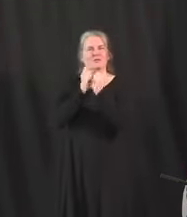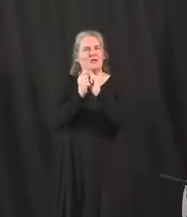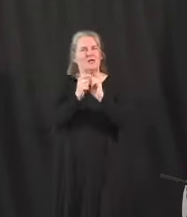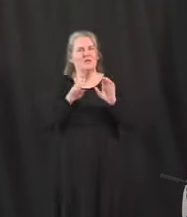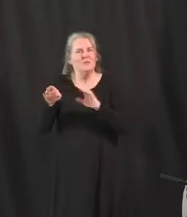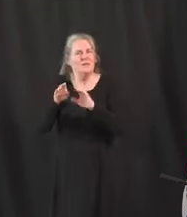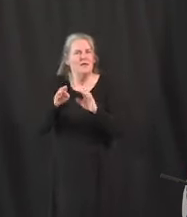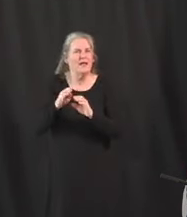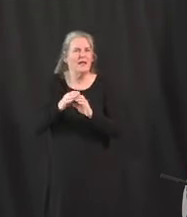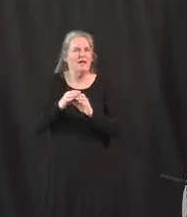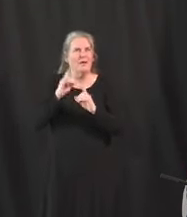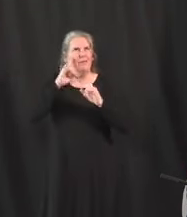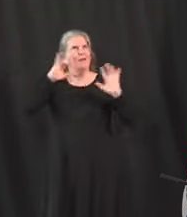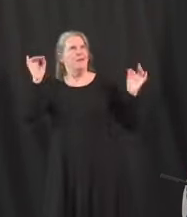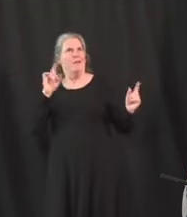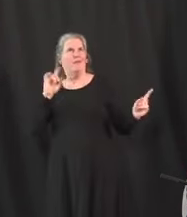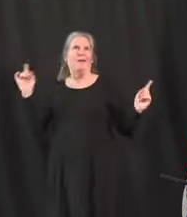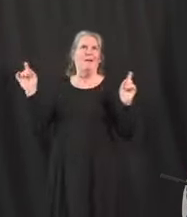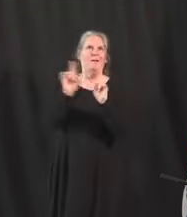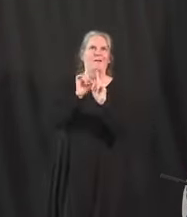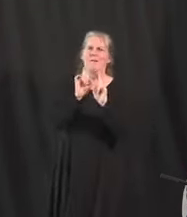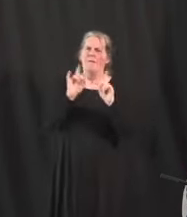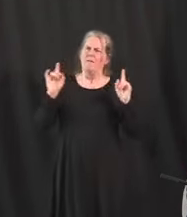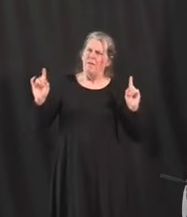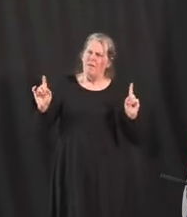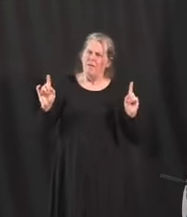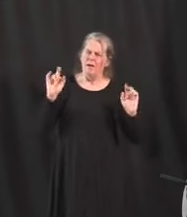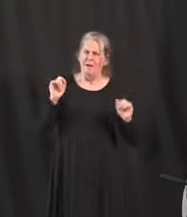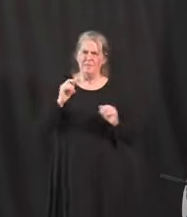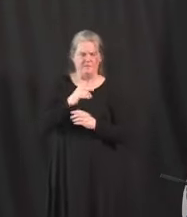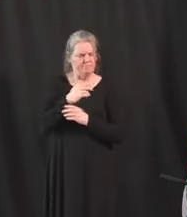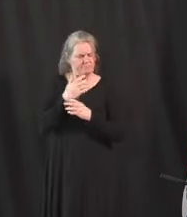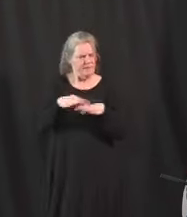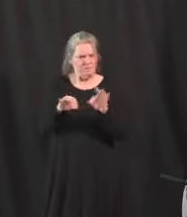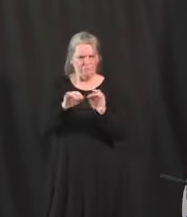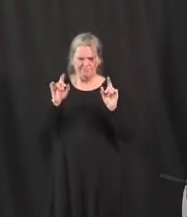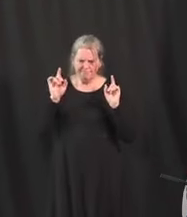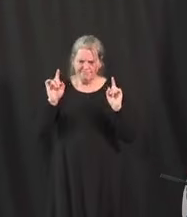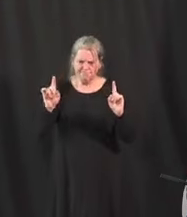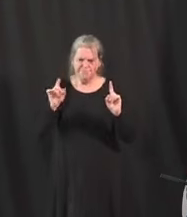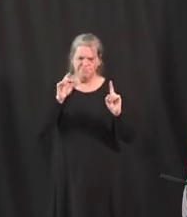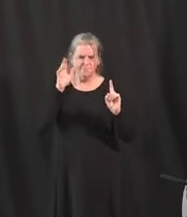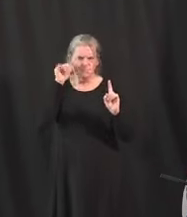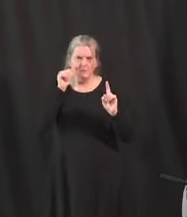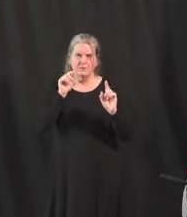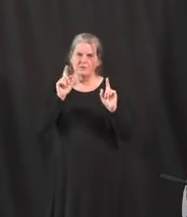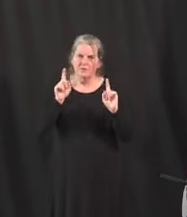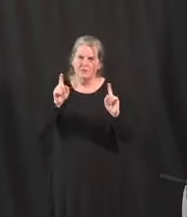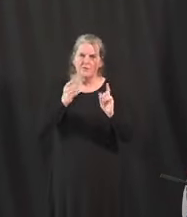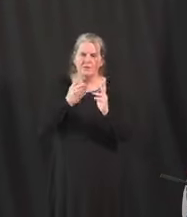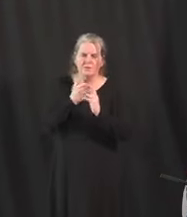THE COURSE, THEN, YOU KNOW, WE ARE WELL-PREPARED TO GET THROUGH THIS TO THE OTHER SIDE. IF WE DON'T STAY THE COURSE,